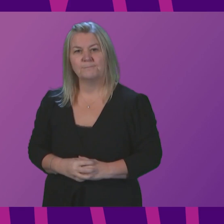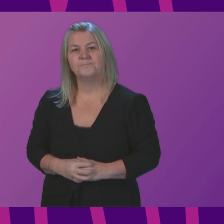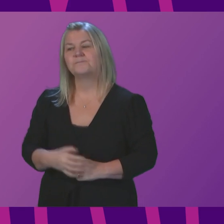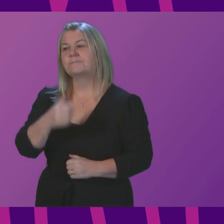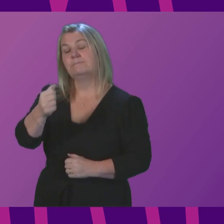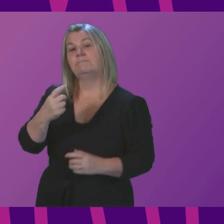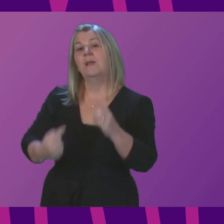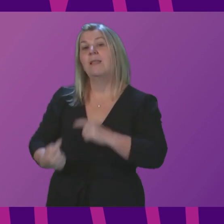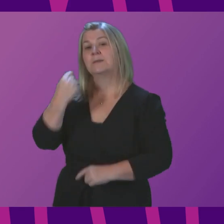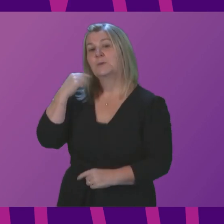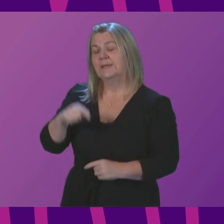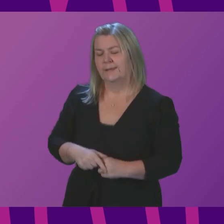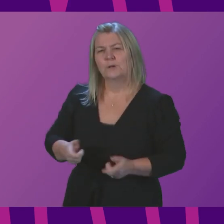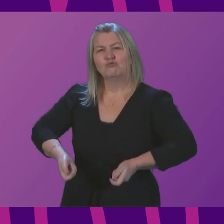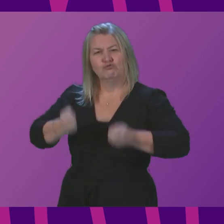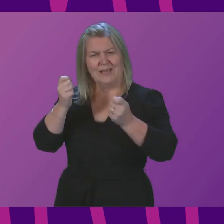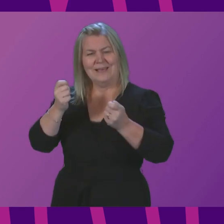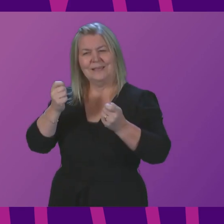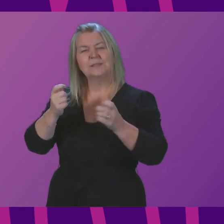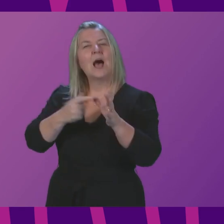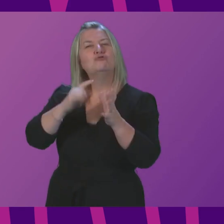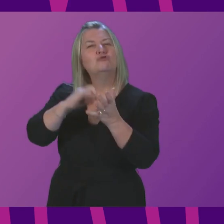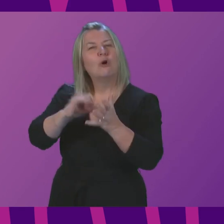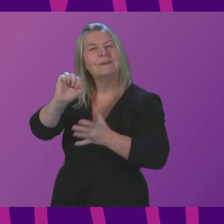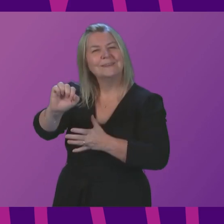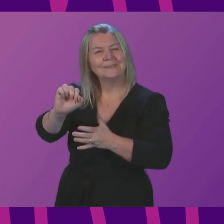Last week, I raised the case of Andrew Slorance, who died in the Queen Elizabeth university